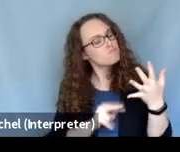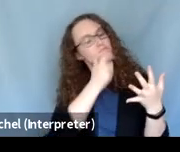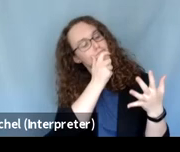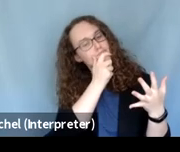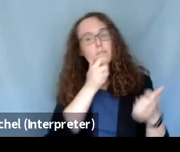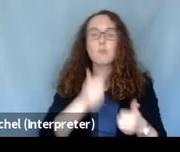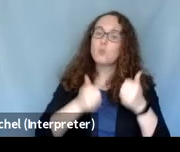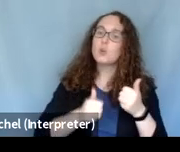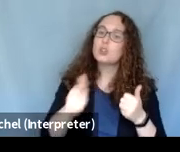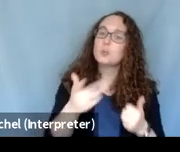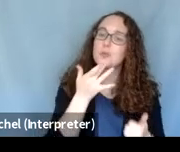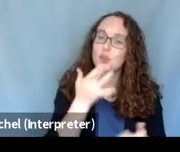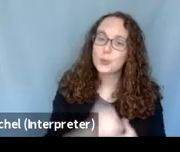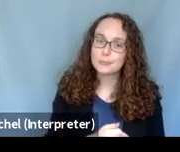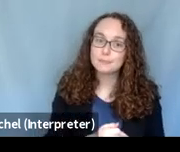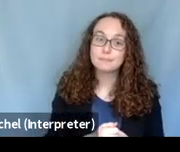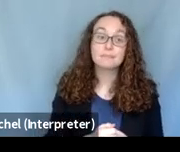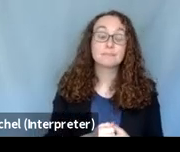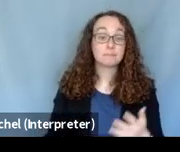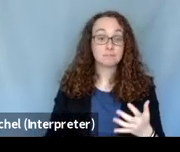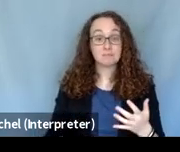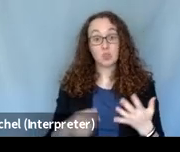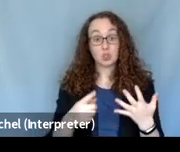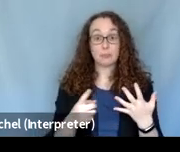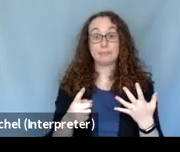STEM stands for Science, Technology, Engineering,